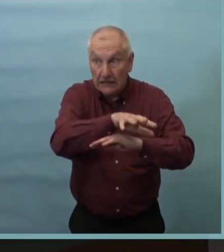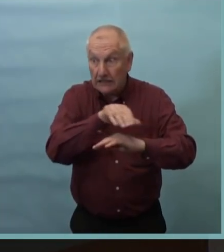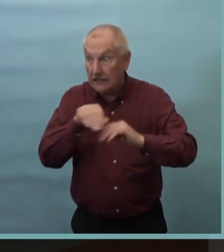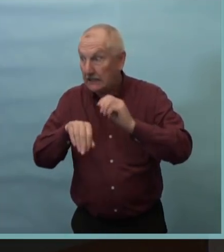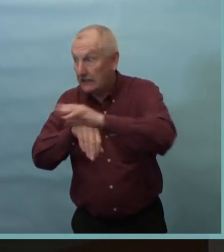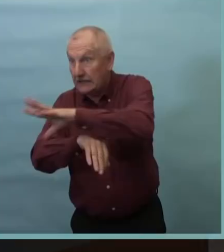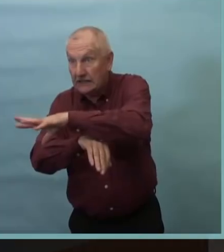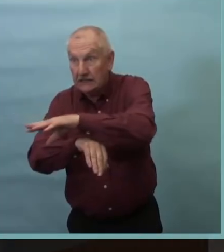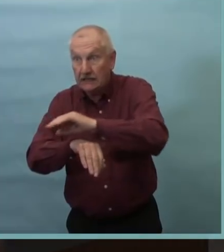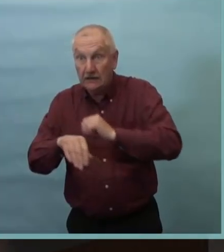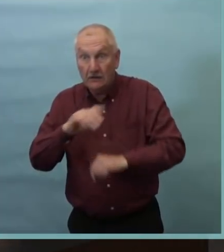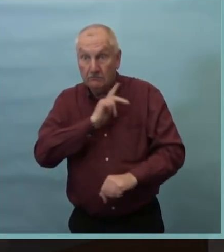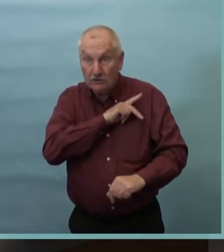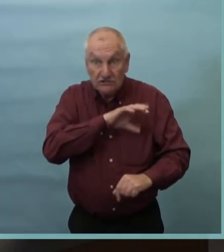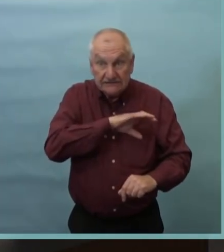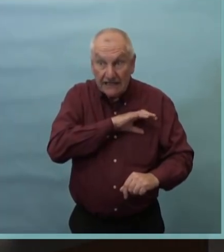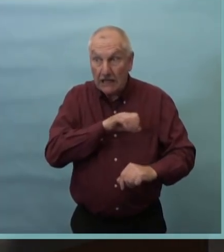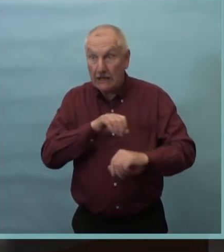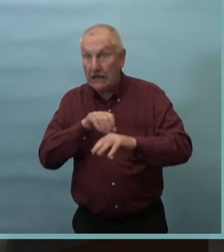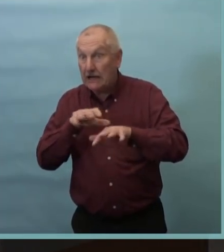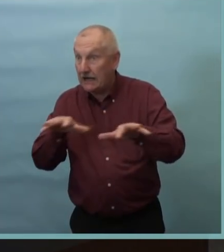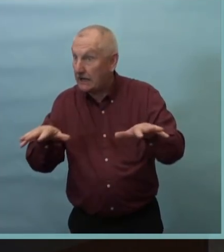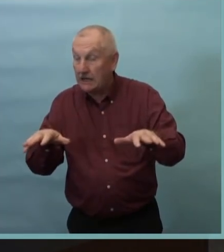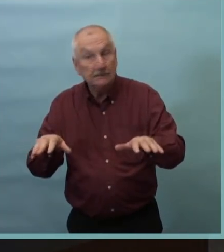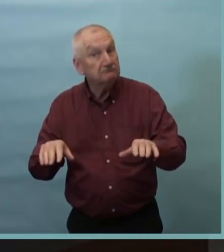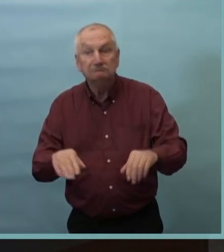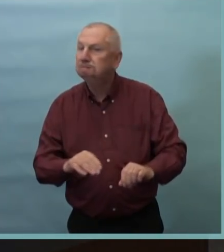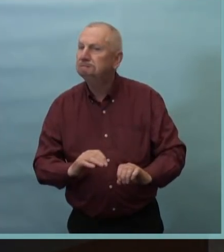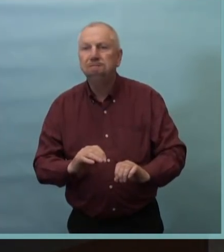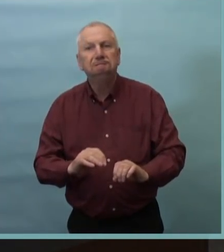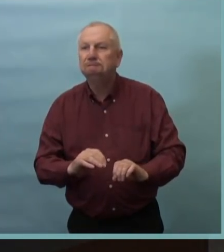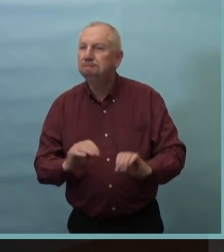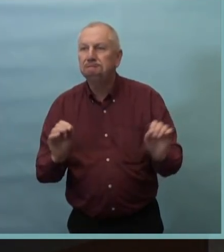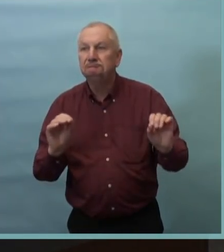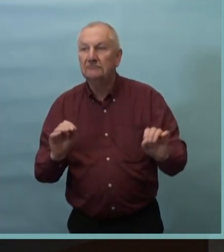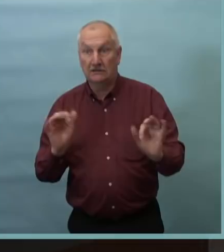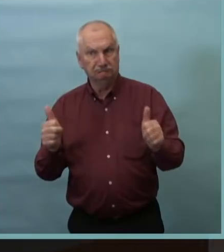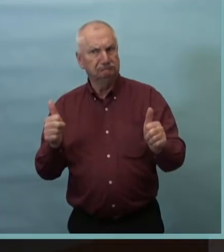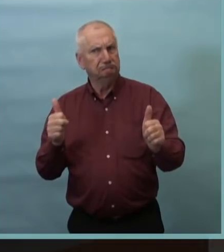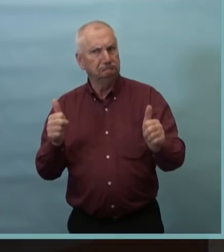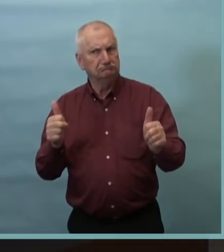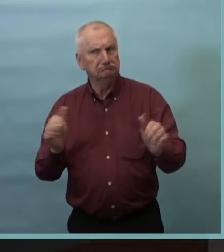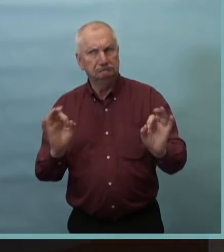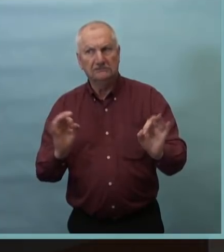our tests of testing criteria our health care system continues to expand in